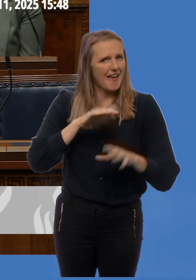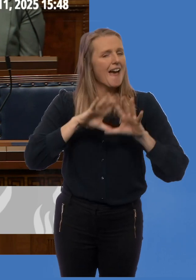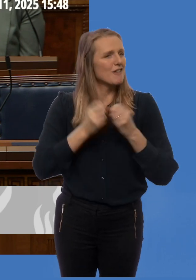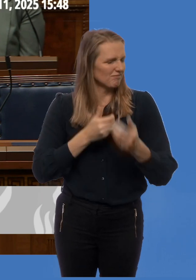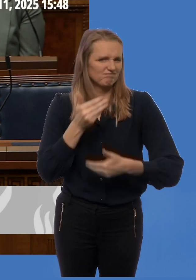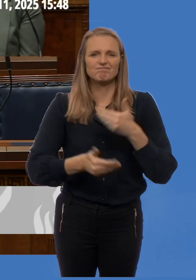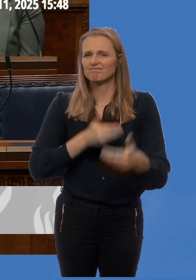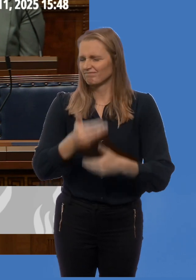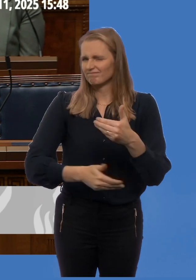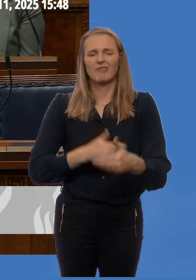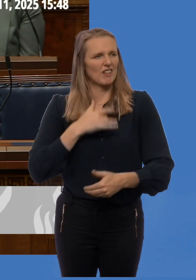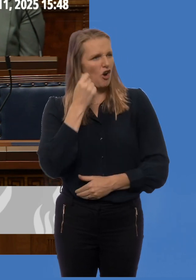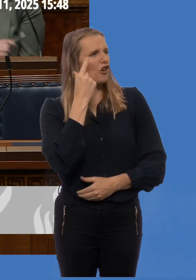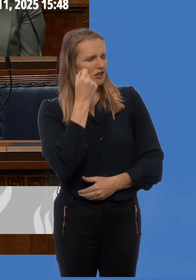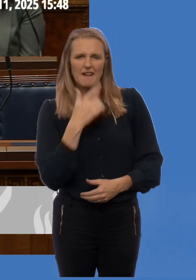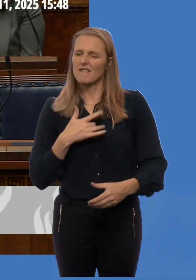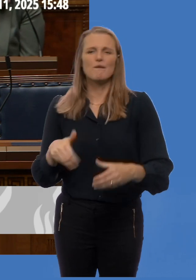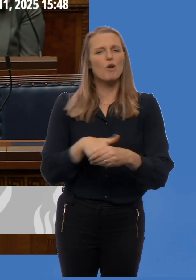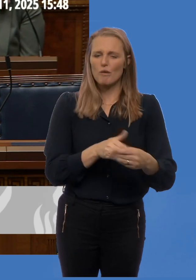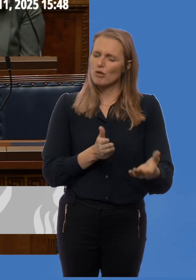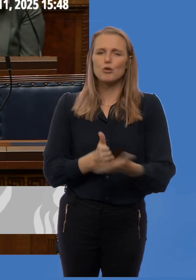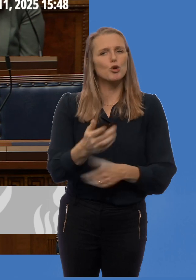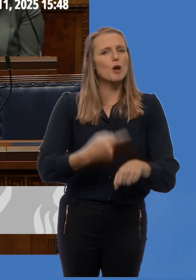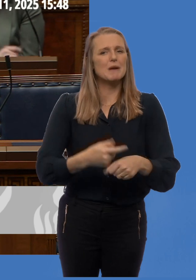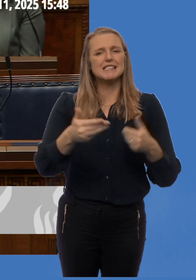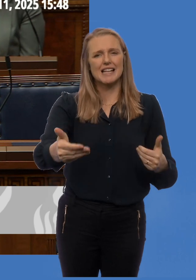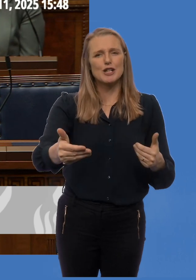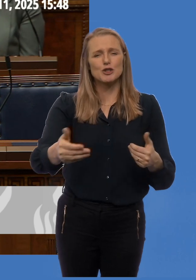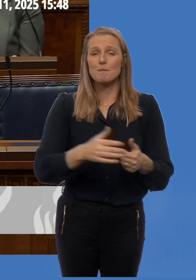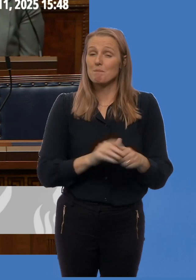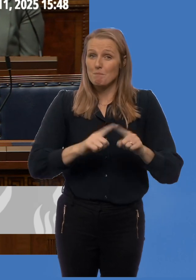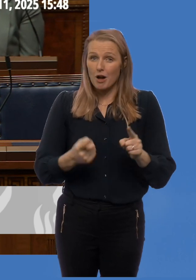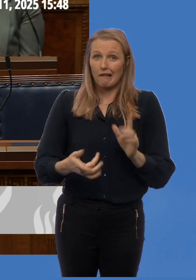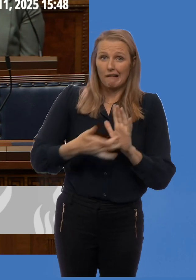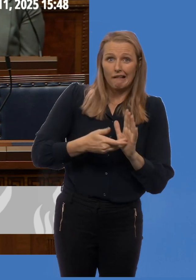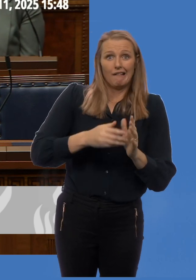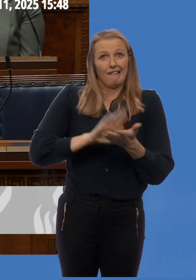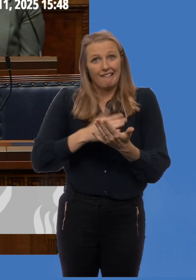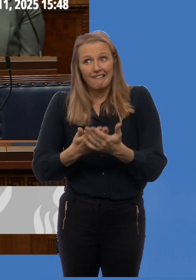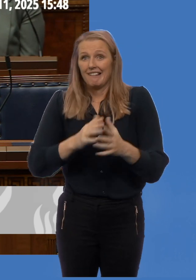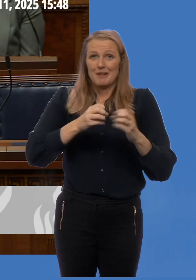All of these tasks take additional time. Unlike our usual approach with Bills, the committee